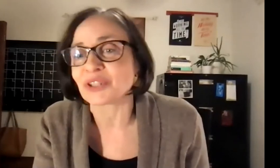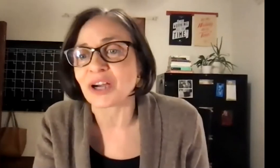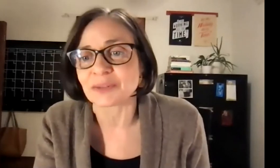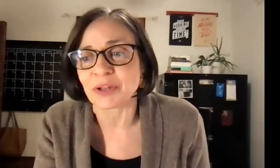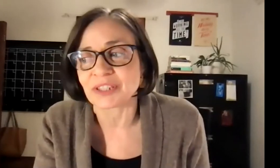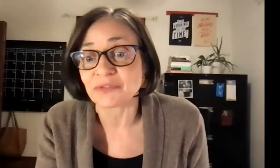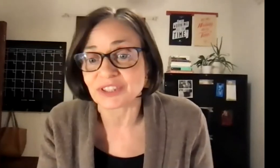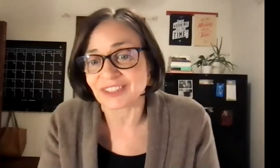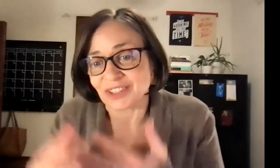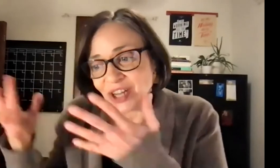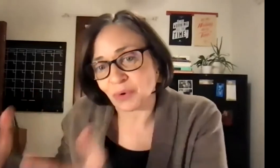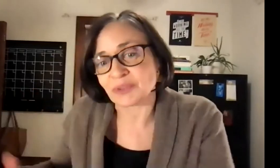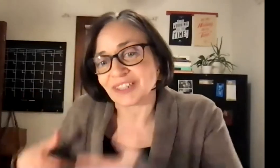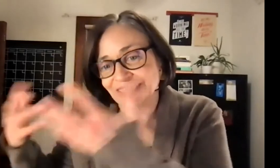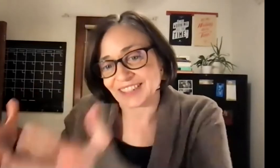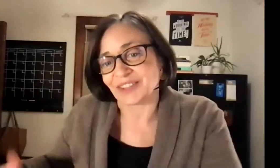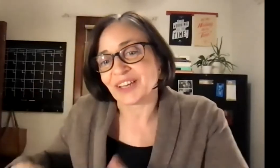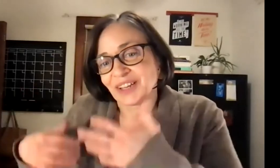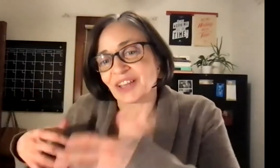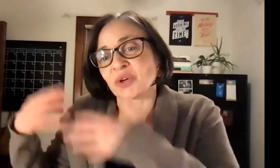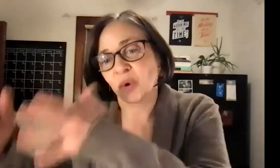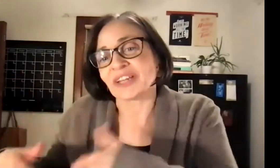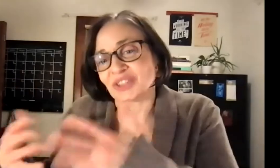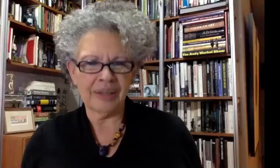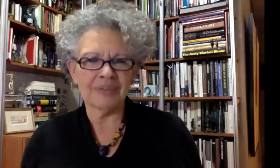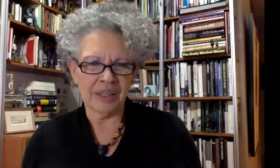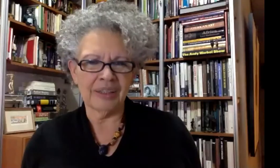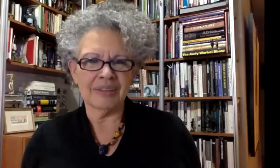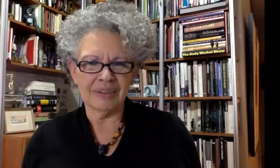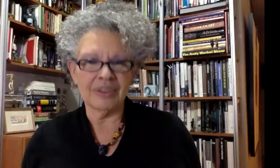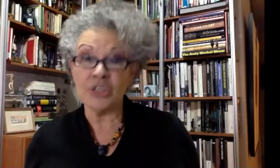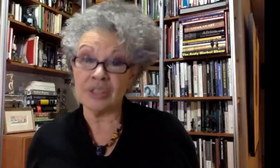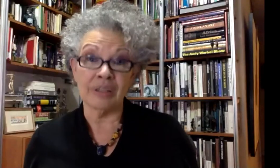get sick of it Them niggas are villainous only after us 'Cause they're envious